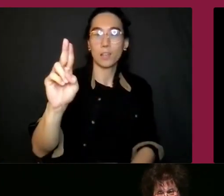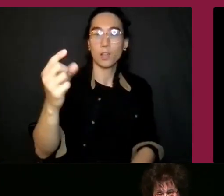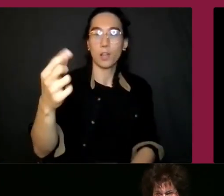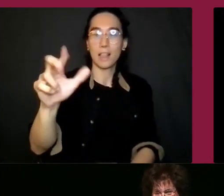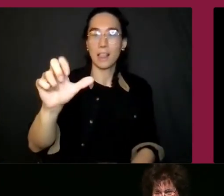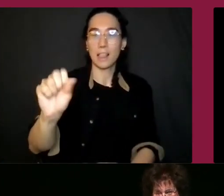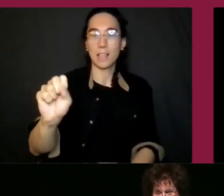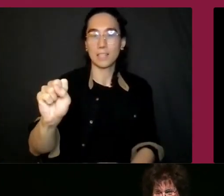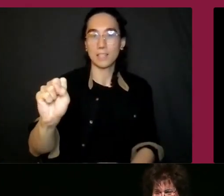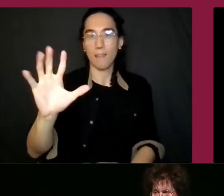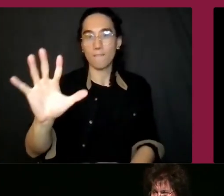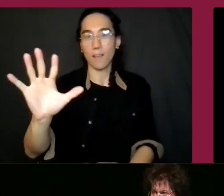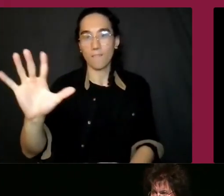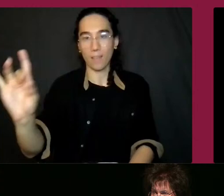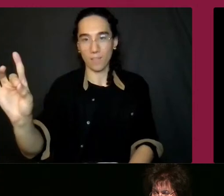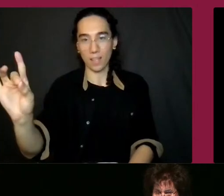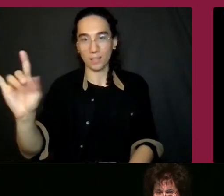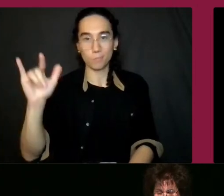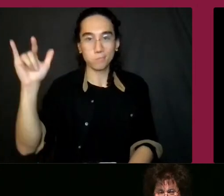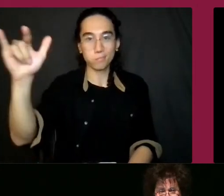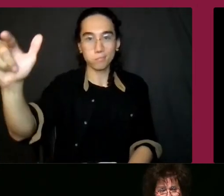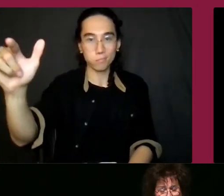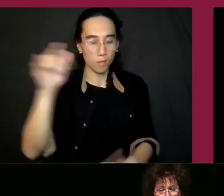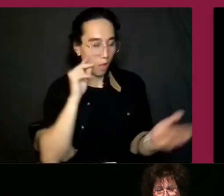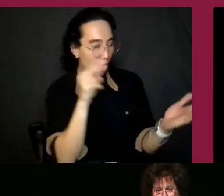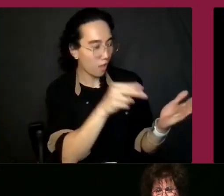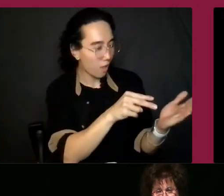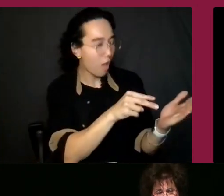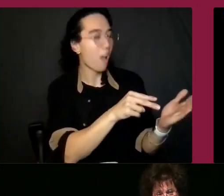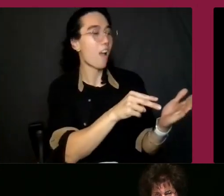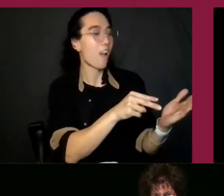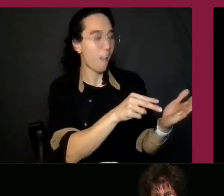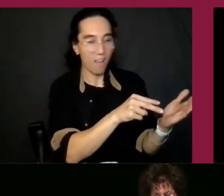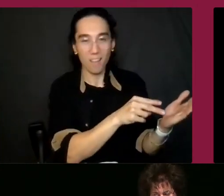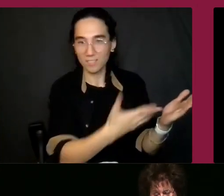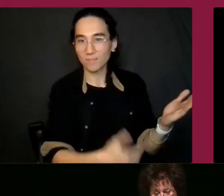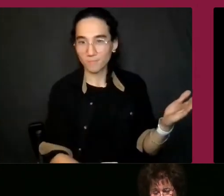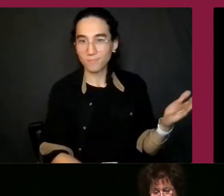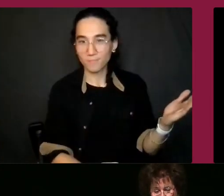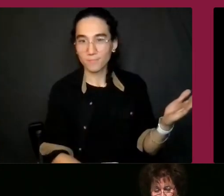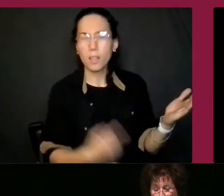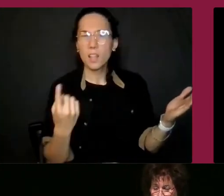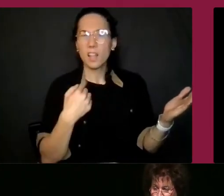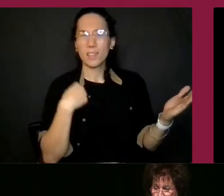That's actually the skyrocket that he's reading about. What was really fascinating, I took him all of